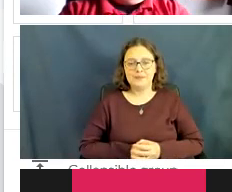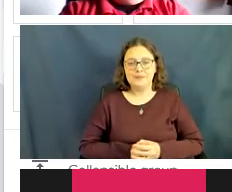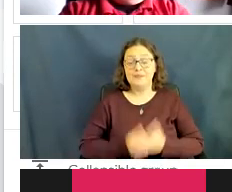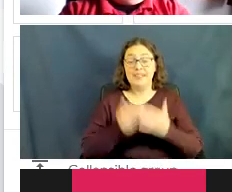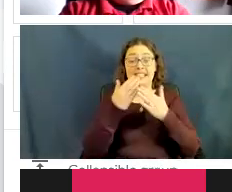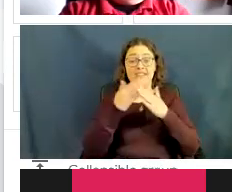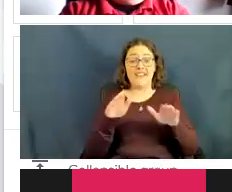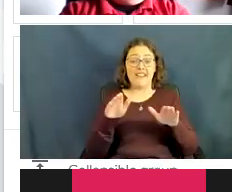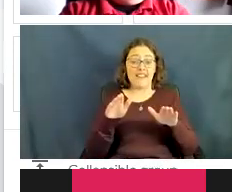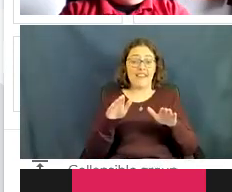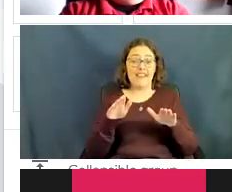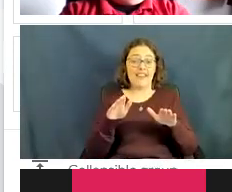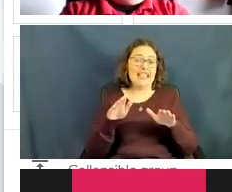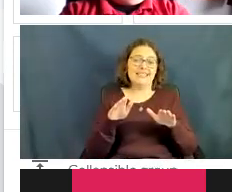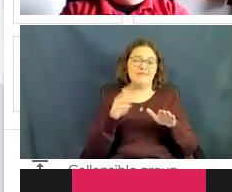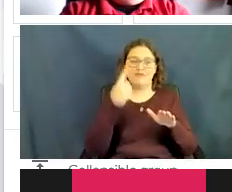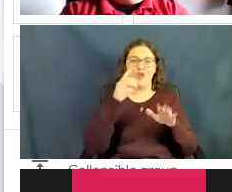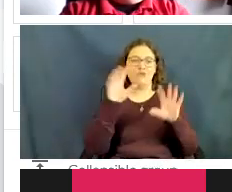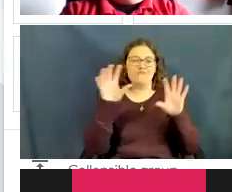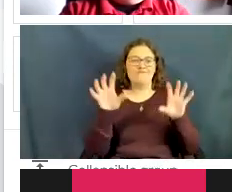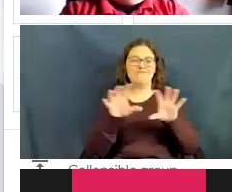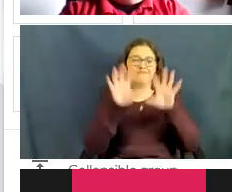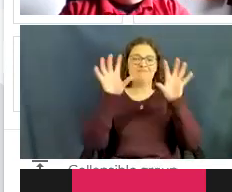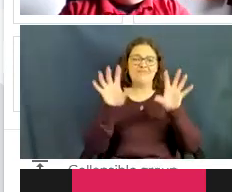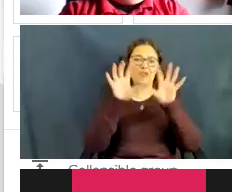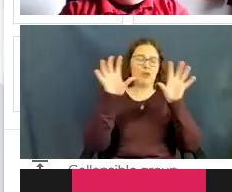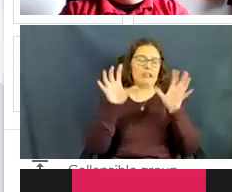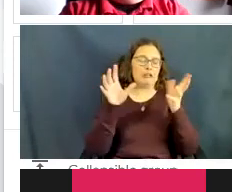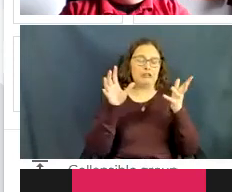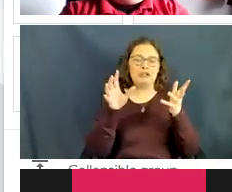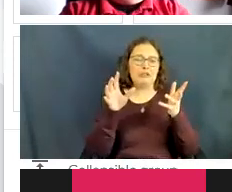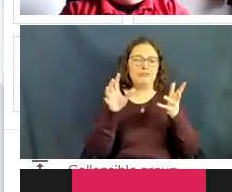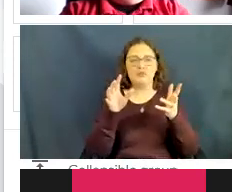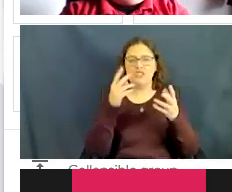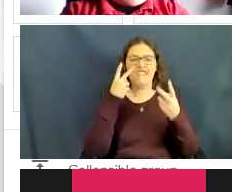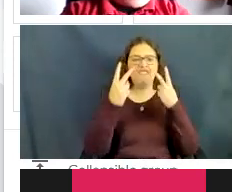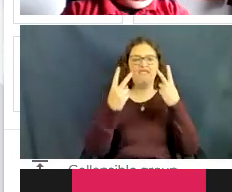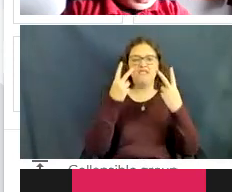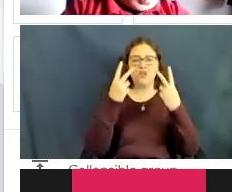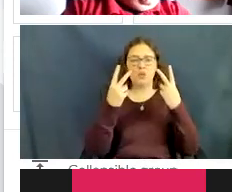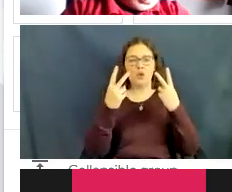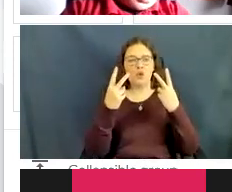If you have 10 students, all sitting up there computer, walk them through